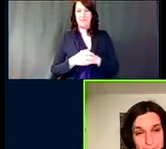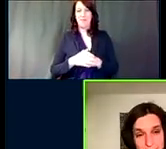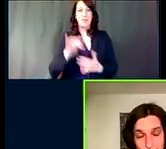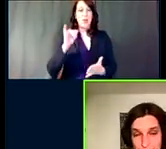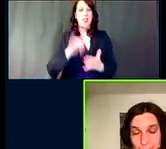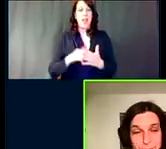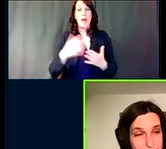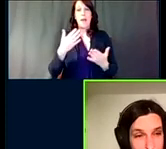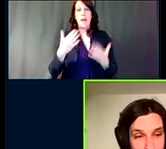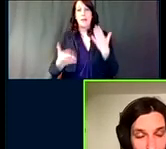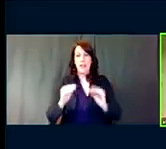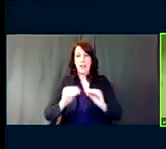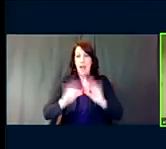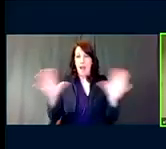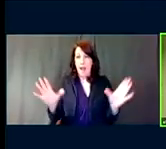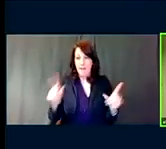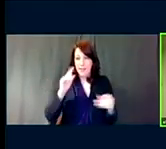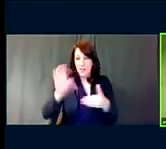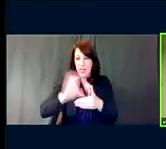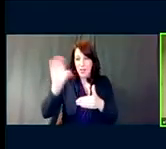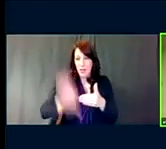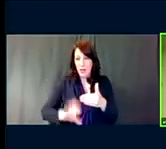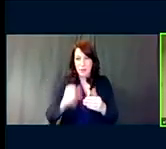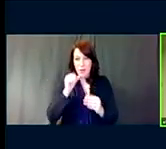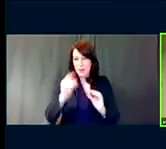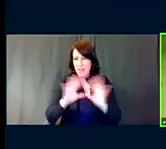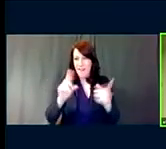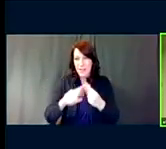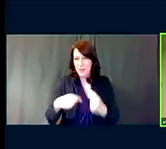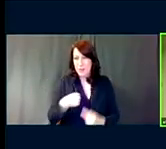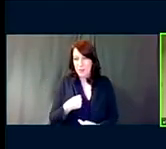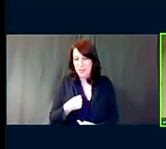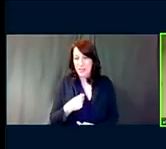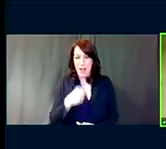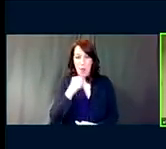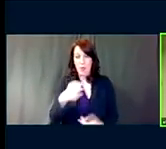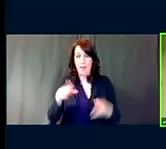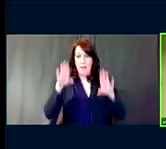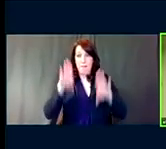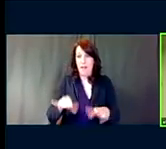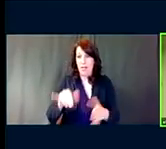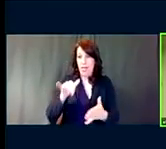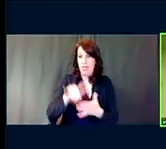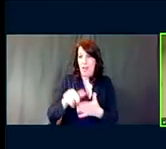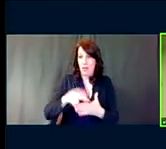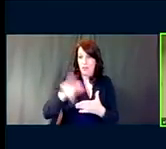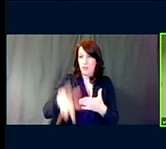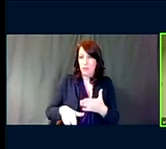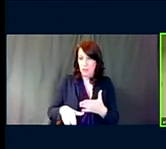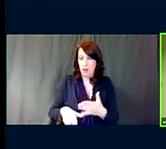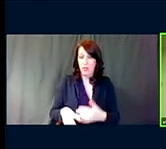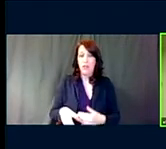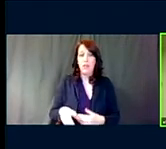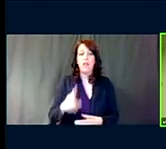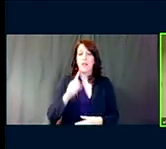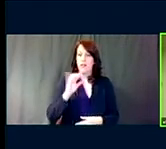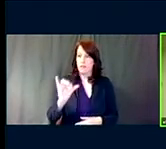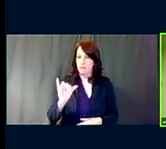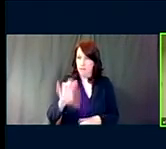THAT MIGHT SEEM TOTALLY -- I WOULD NOT BET THIS IS THE RESULT